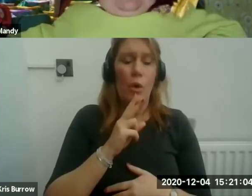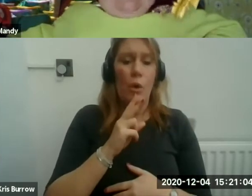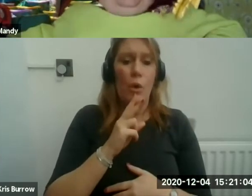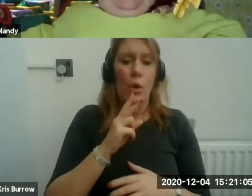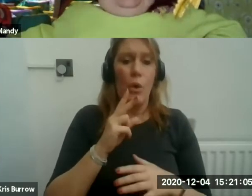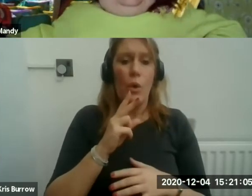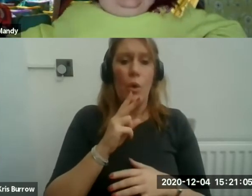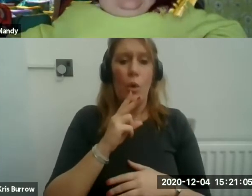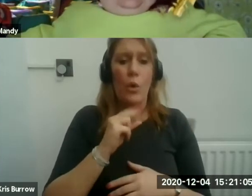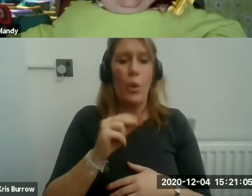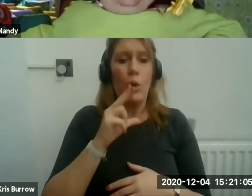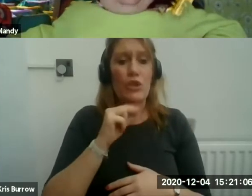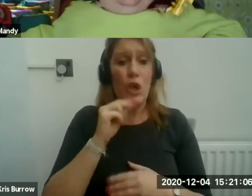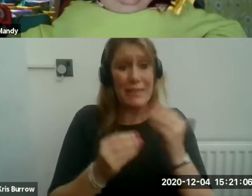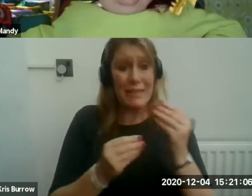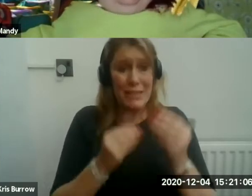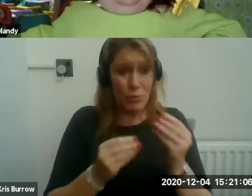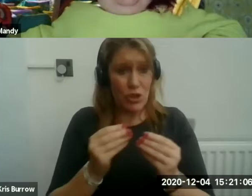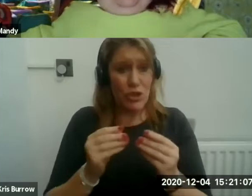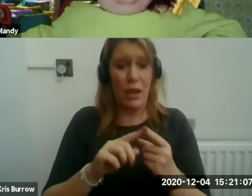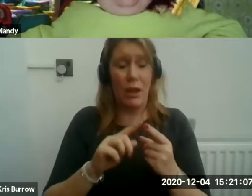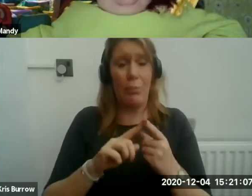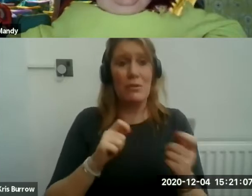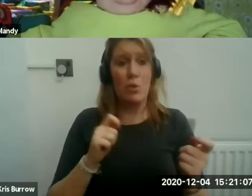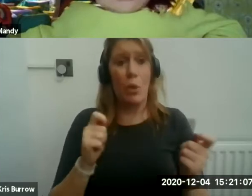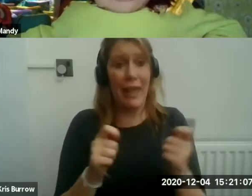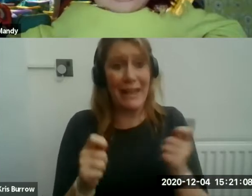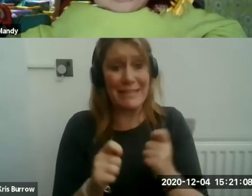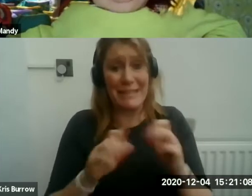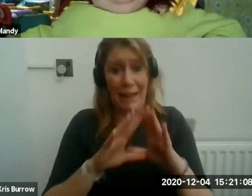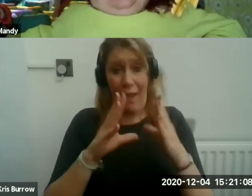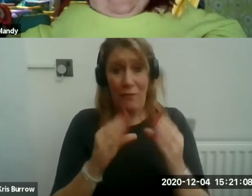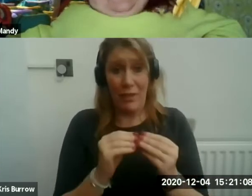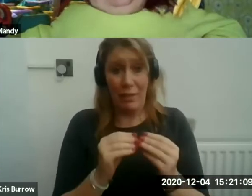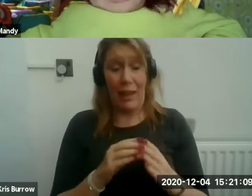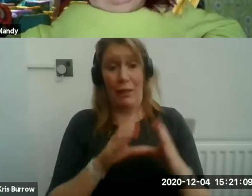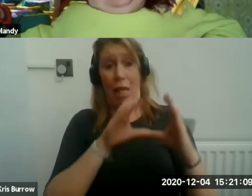captions so. We made her work for her money!